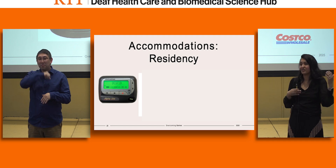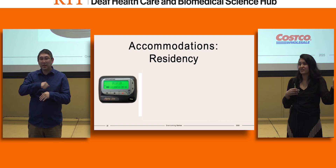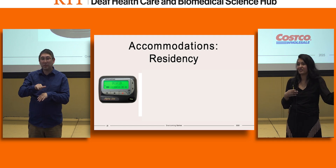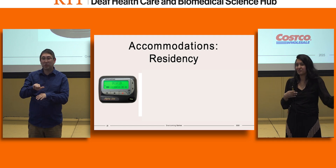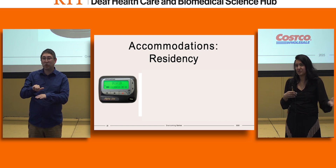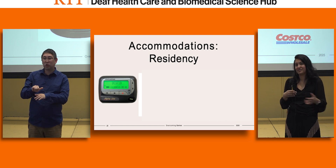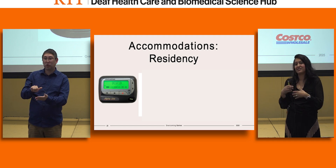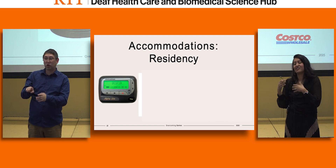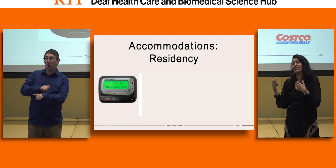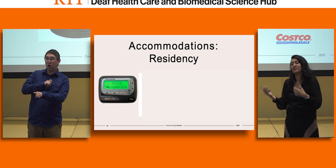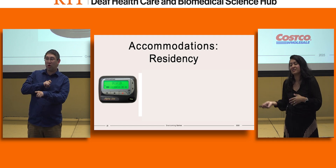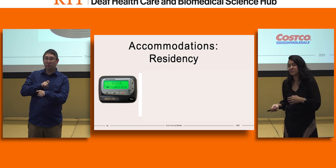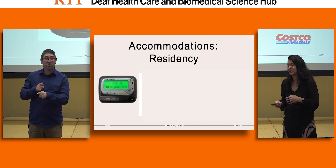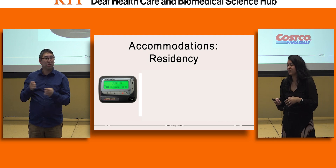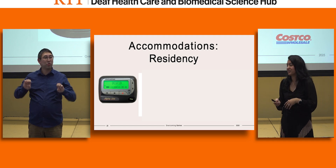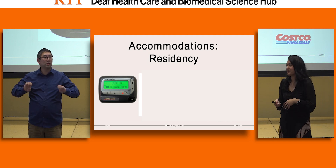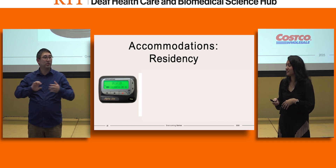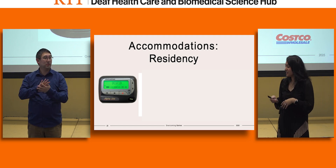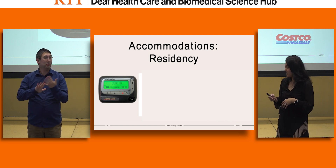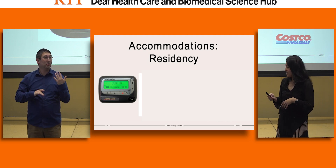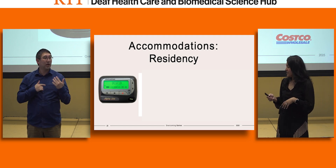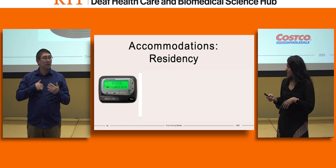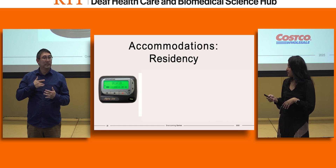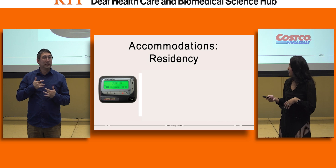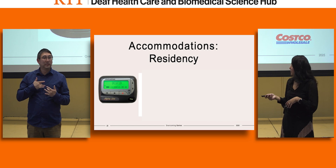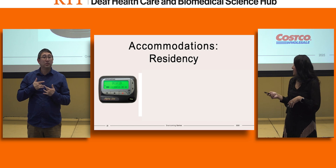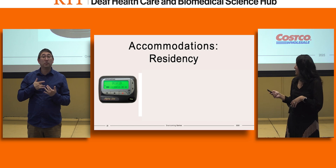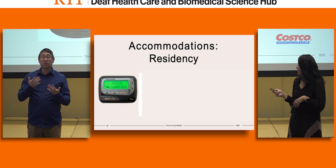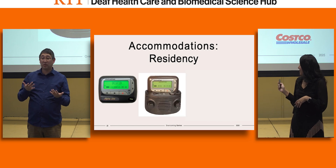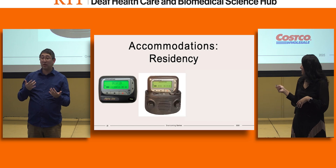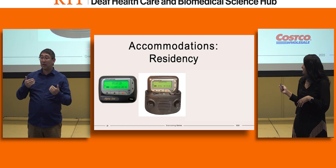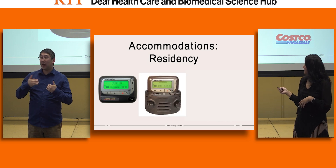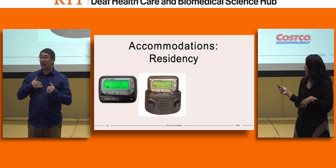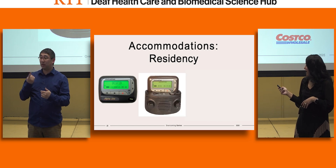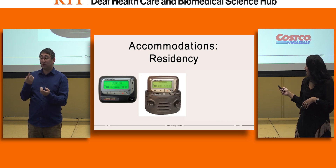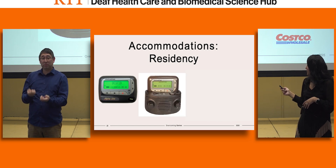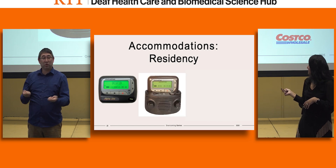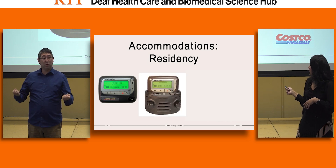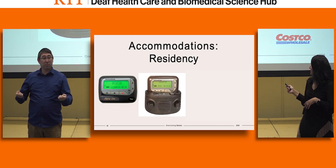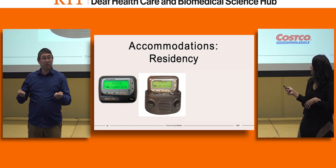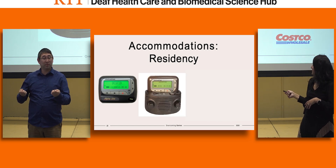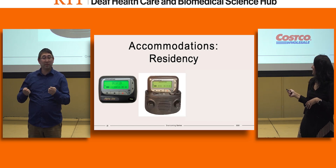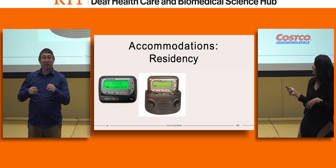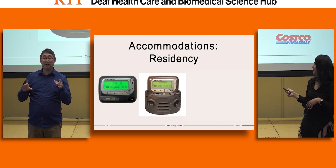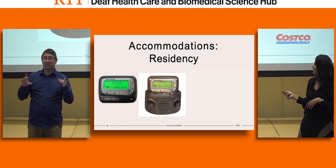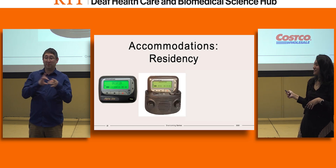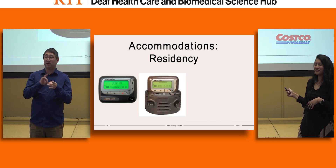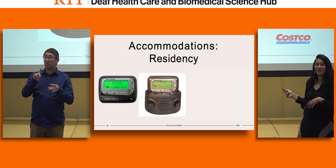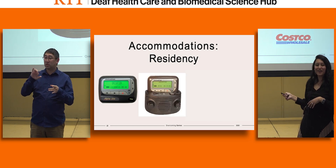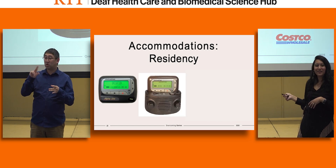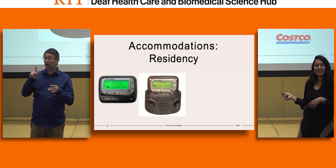and these emergency calls in the middle of the night. So, they actually have a device that is a dock